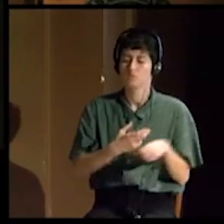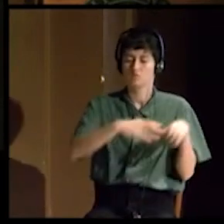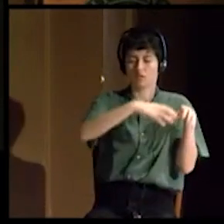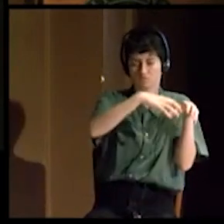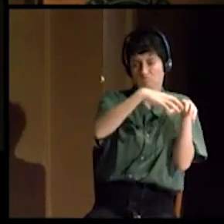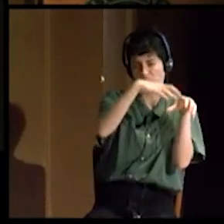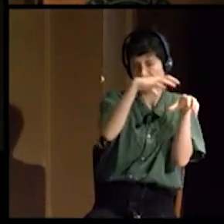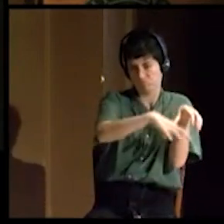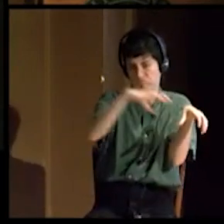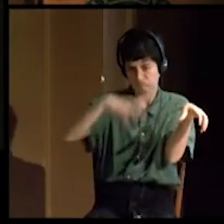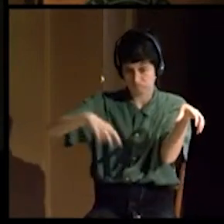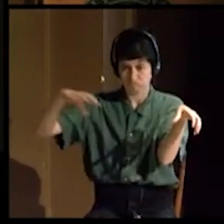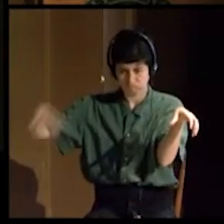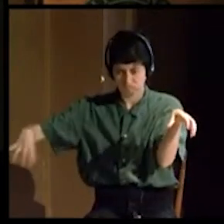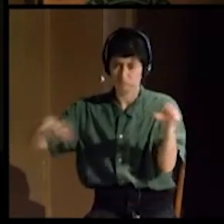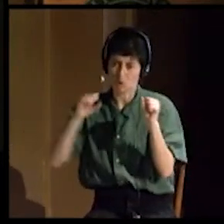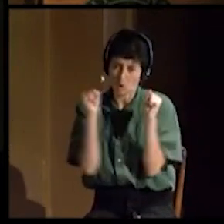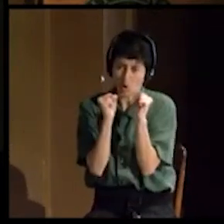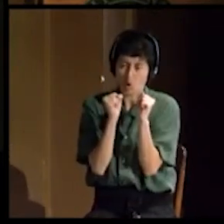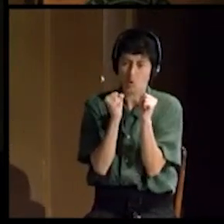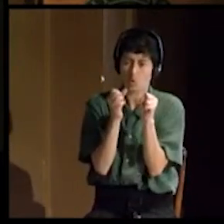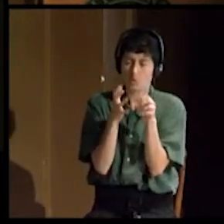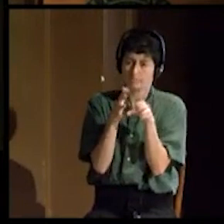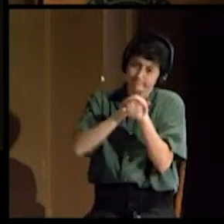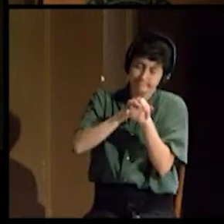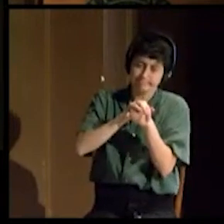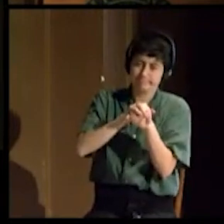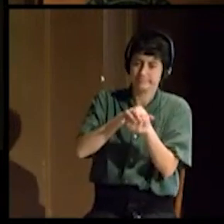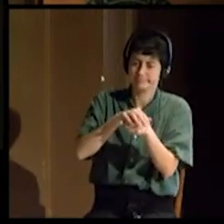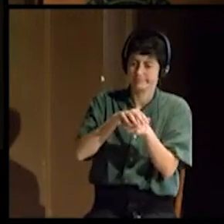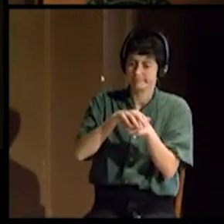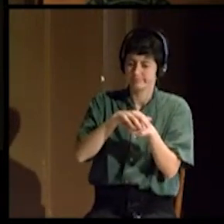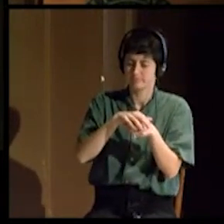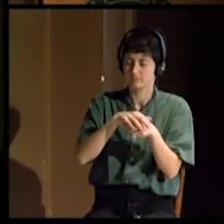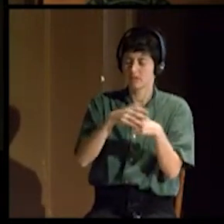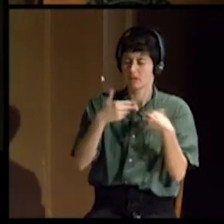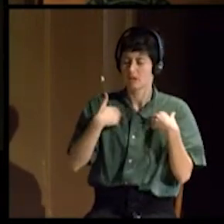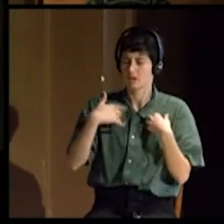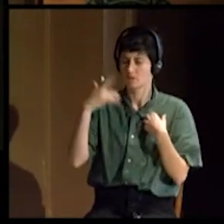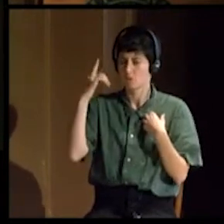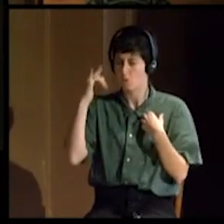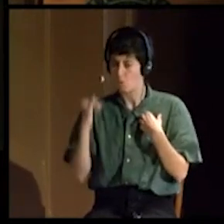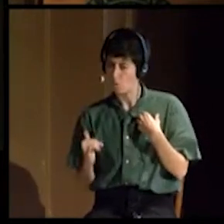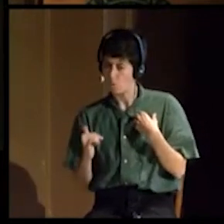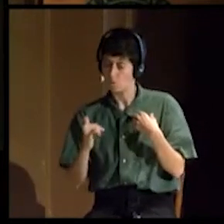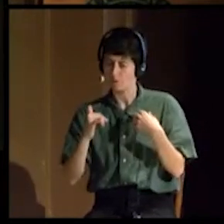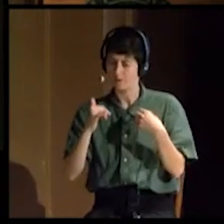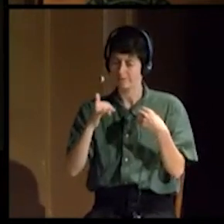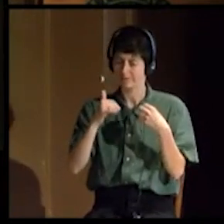So there's a gold capsule, inside of the gold capsule. We add some powdered obsidian along with water,